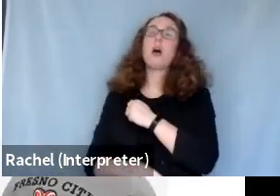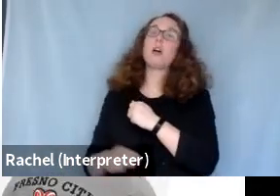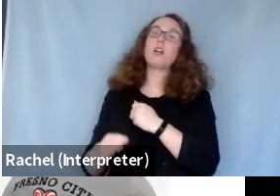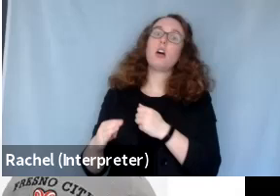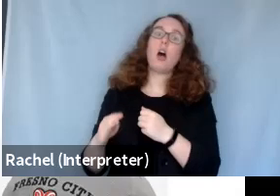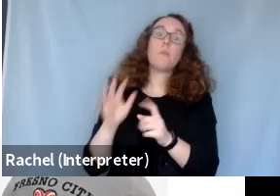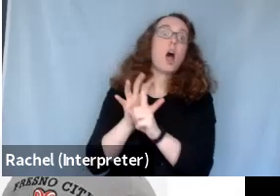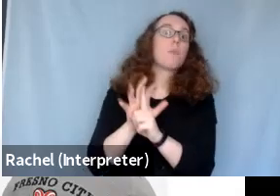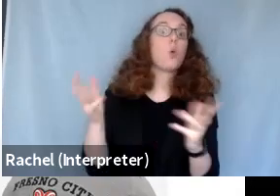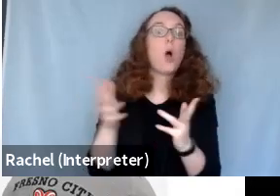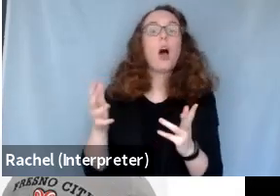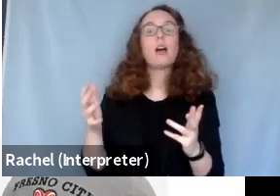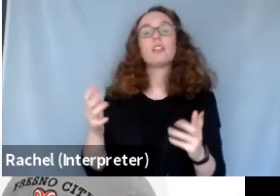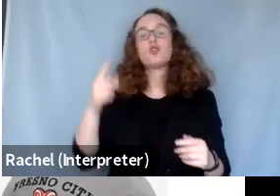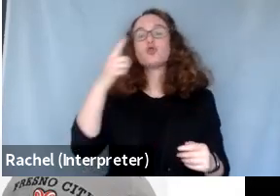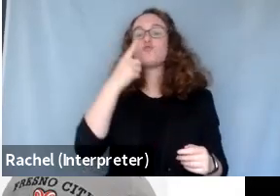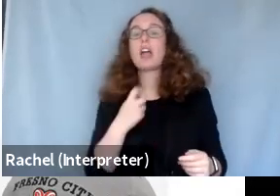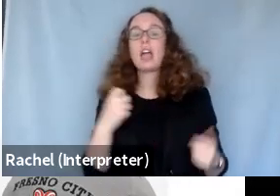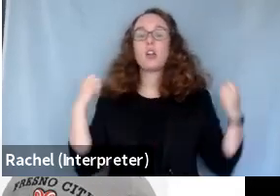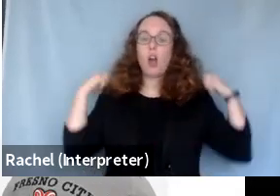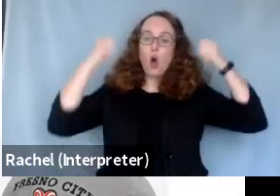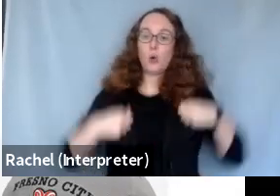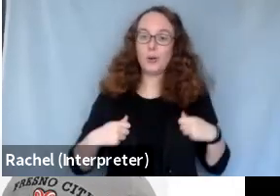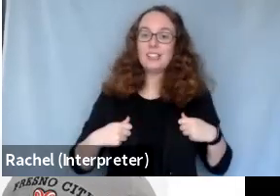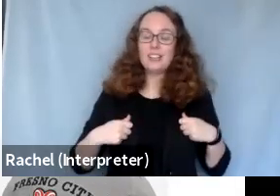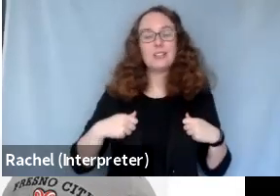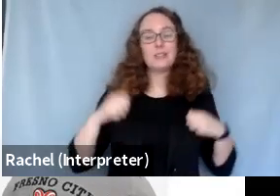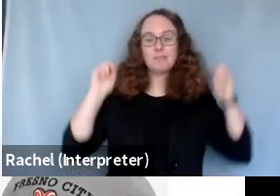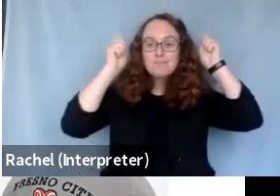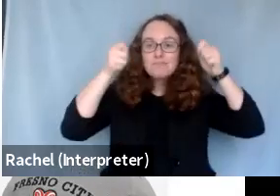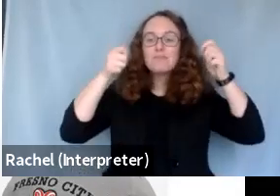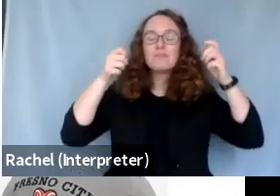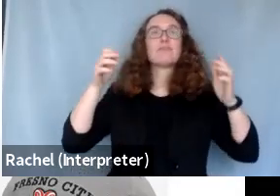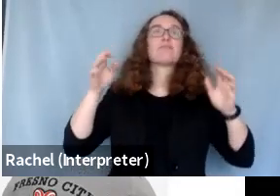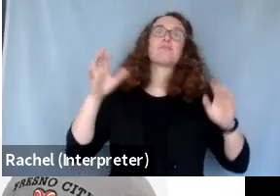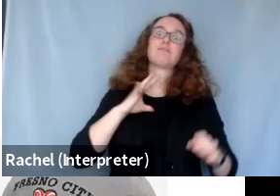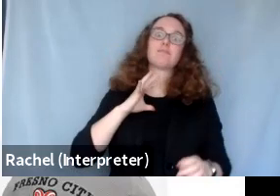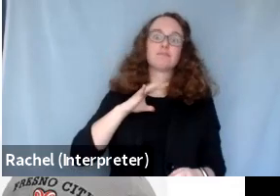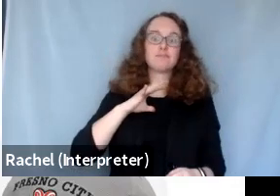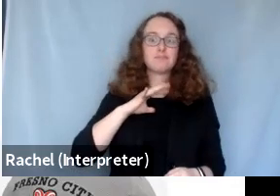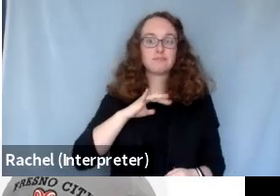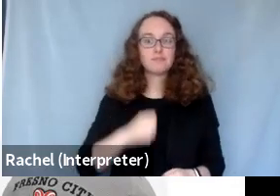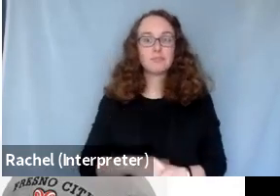the top red one we've got black ones and a few other selections here, way more than I could ever put on a website. But everything we do have